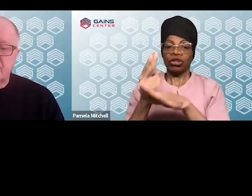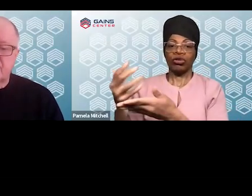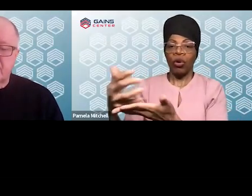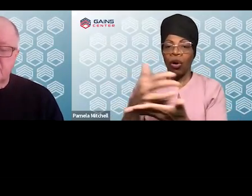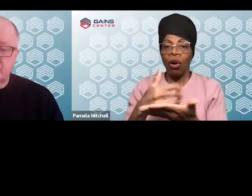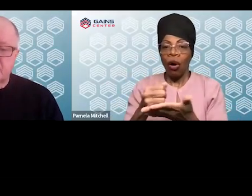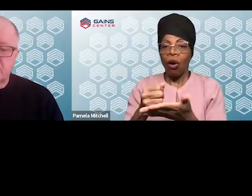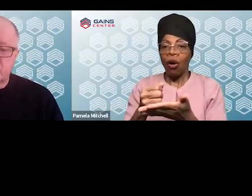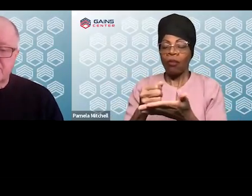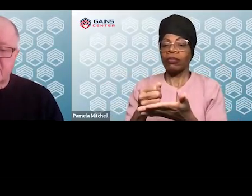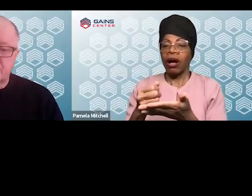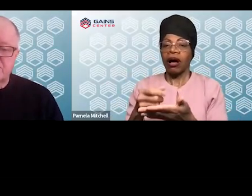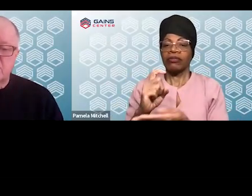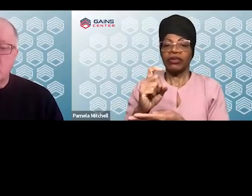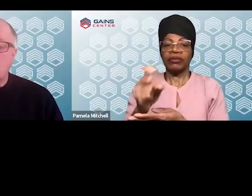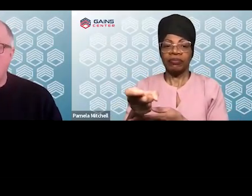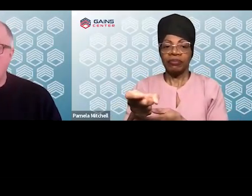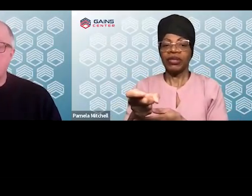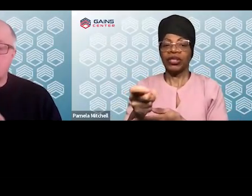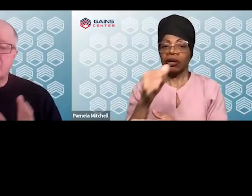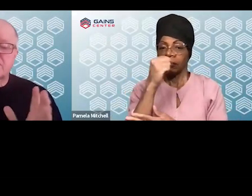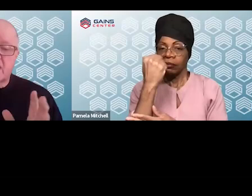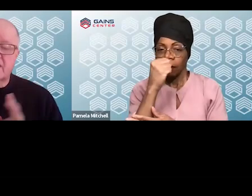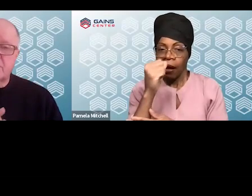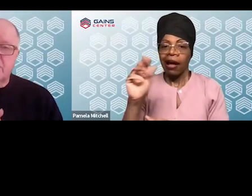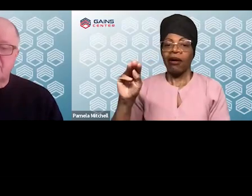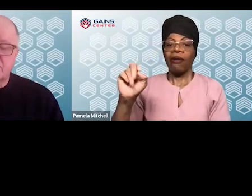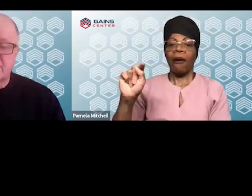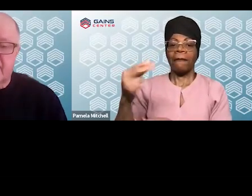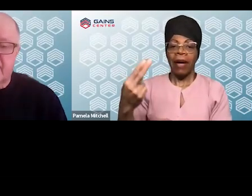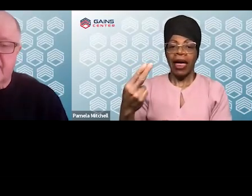or methamphetamine-free urine samples or for other target behaviors.